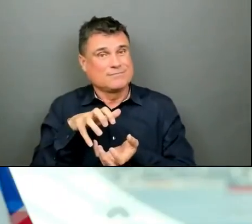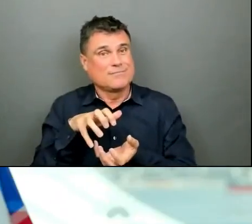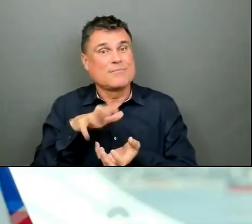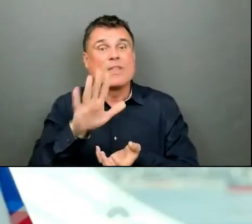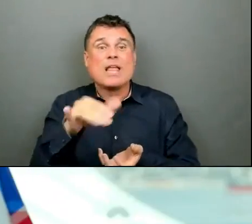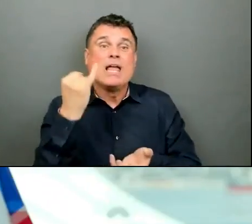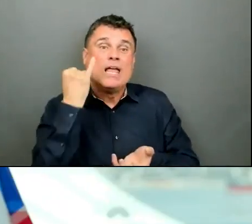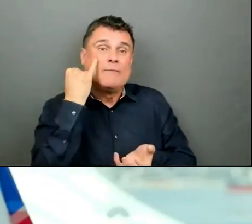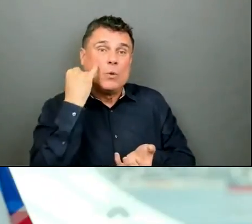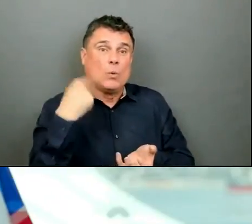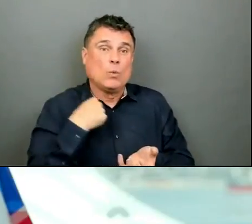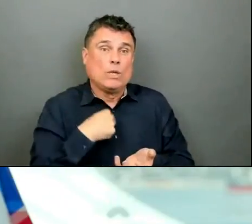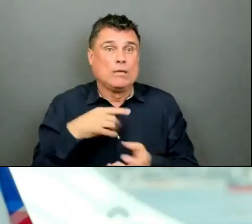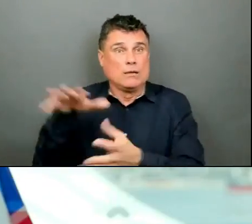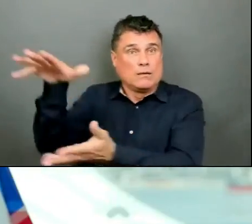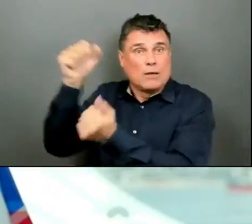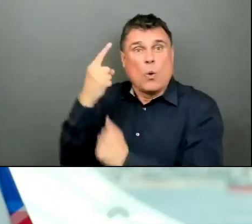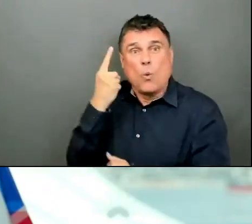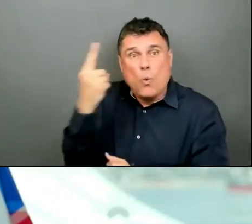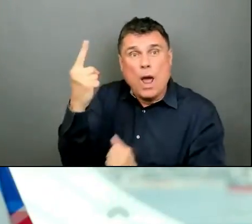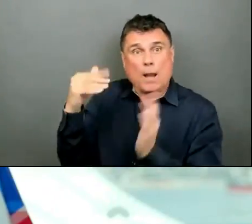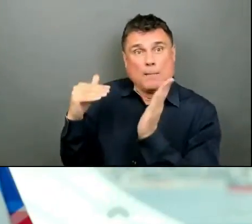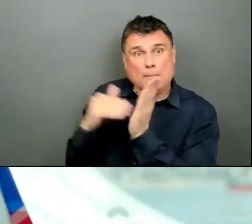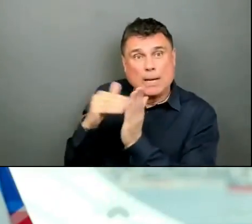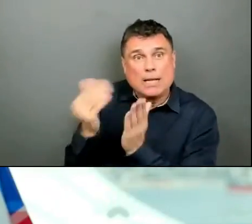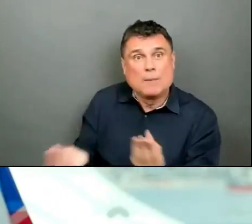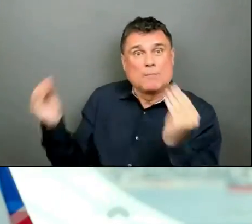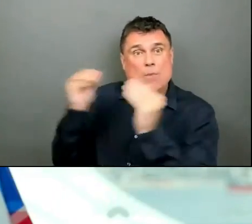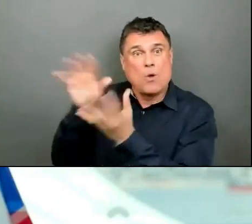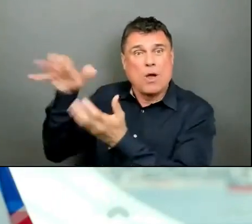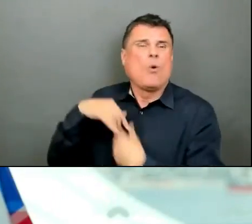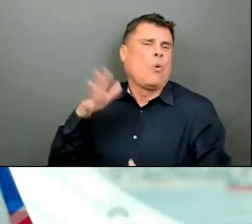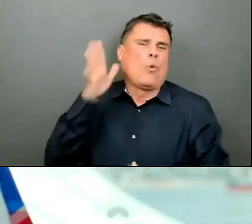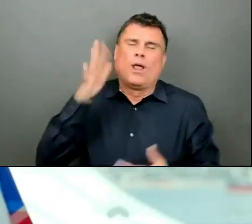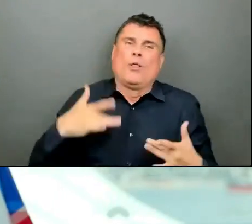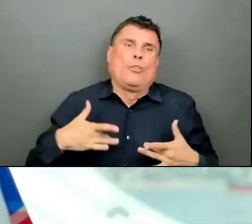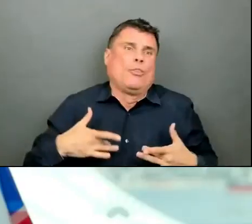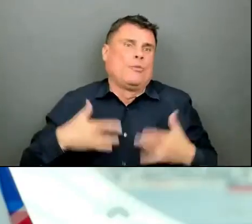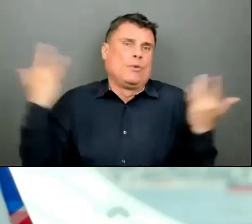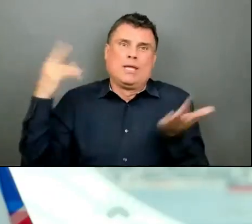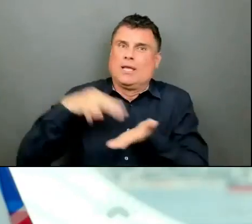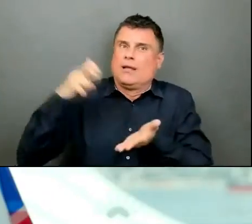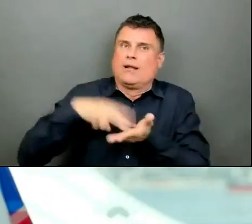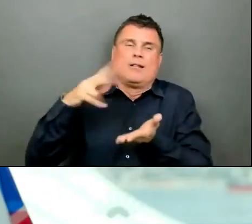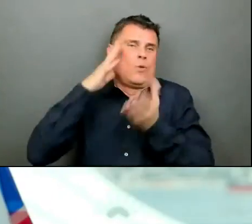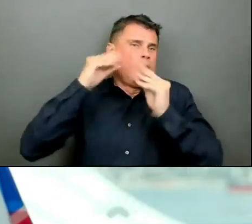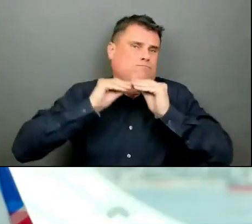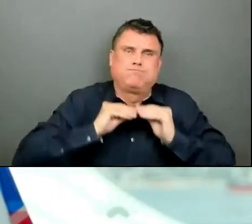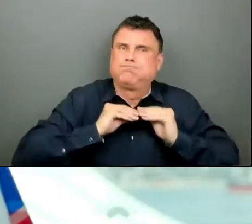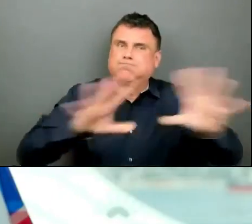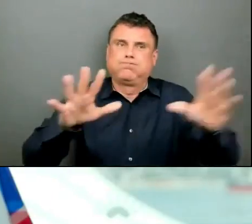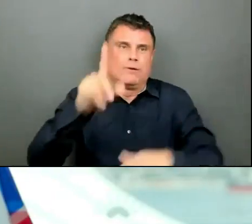million more vaccines, we would be the most delighted people and we would proceed to deliver and that is what